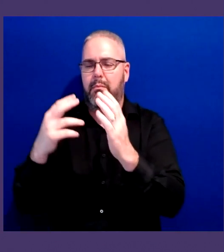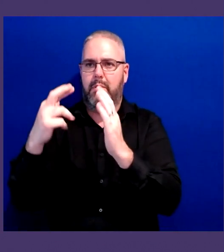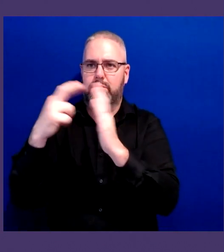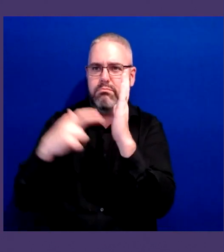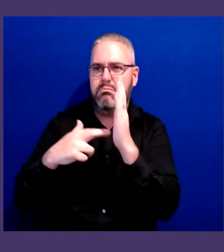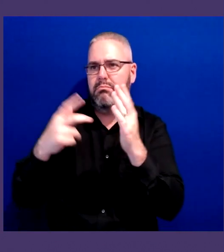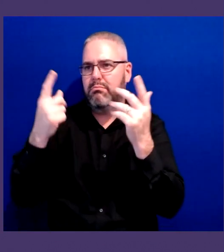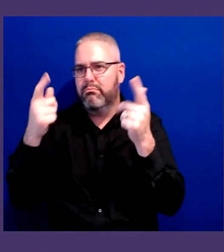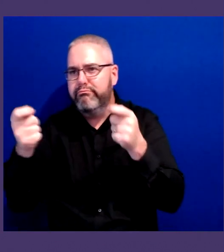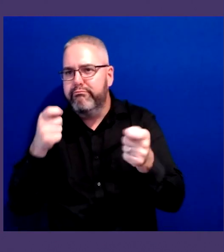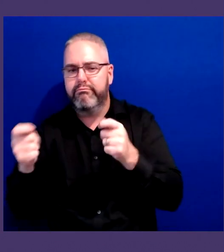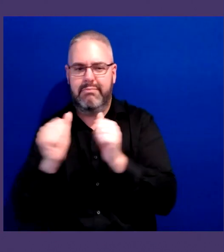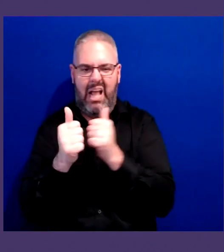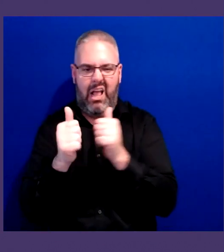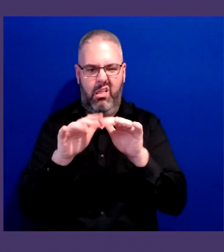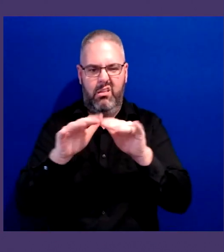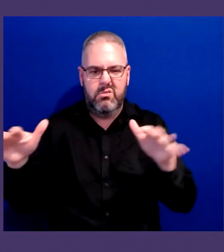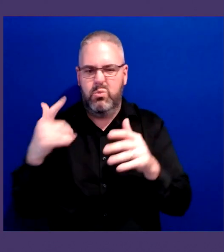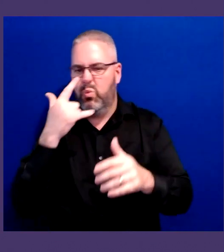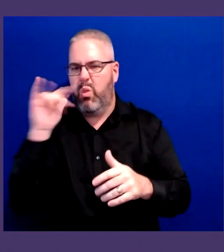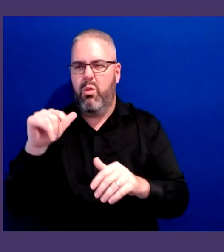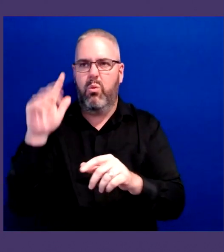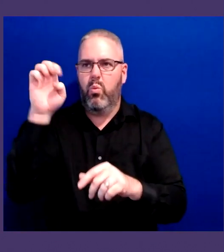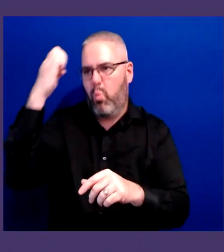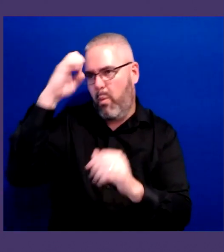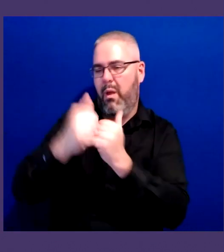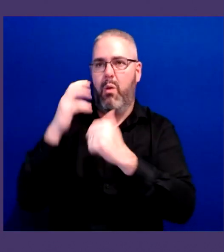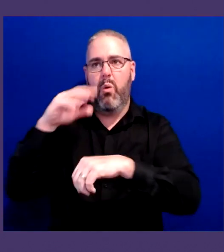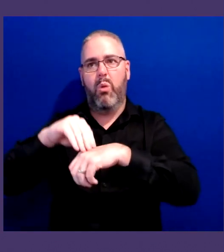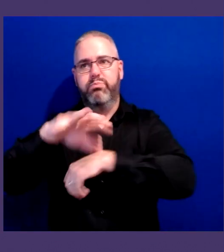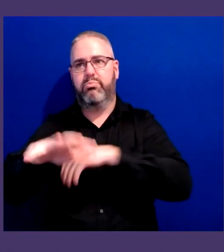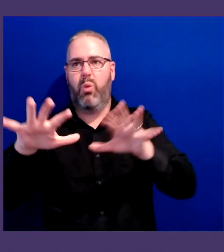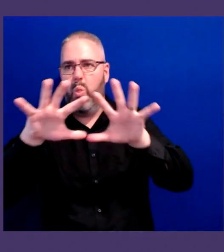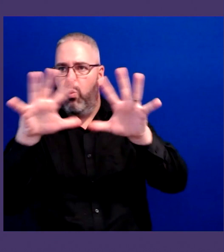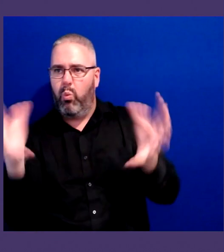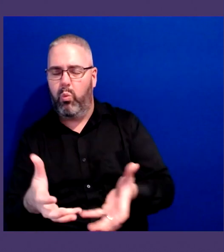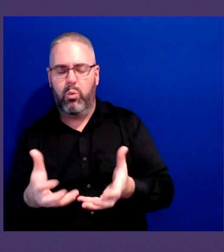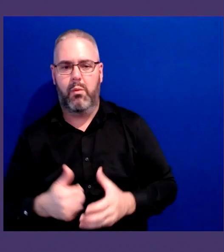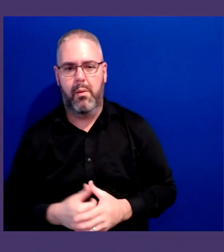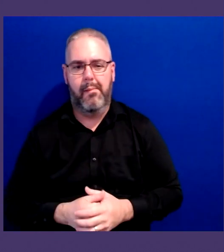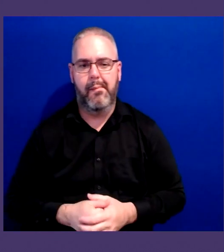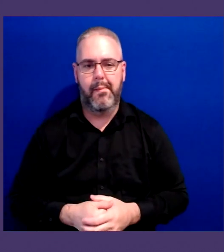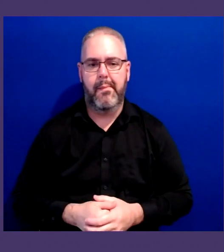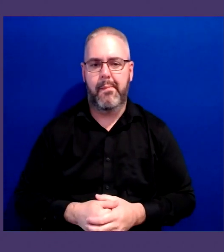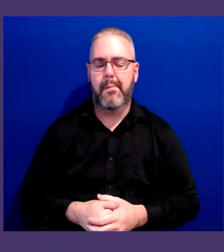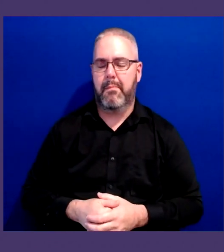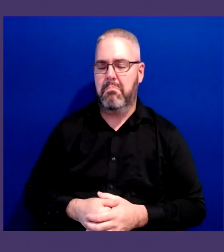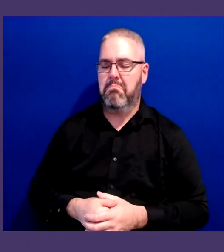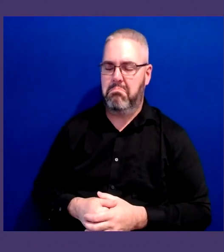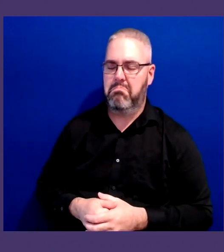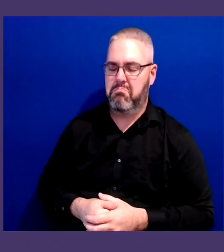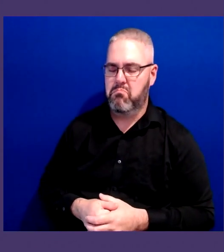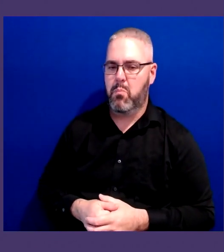affect people with disabilities around the world? Reid Jewett Smith: Yeah. Well, let me say this,